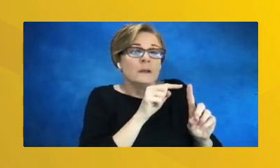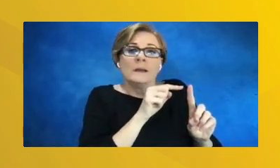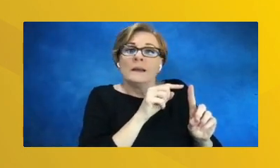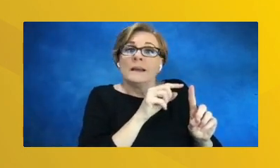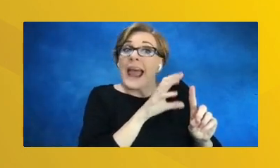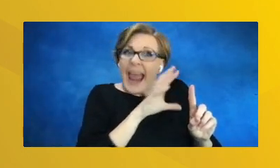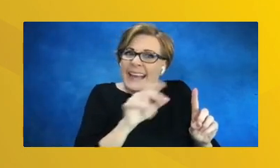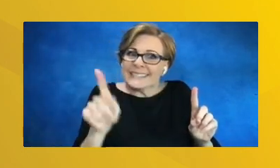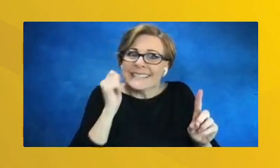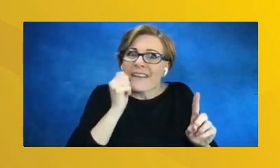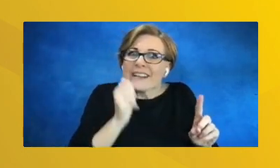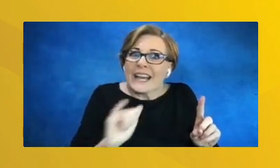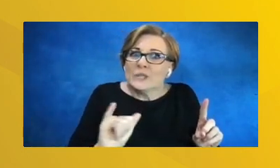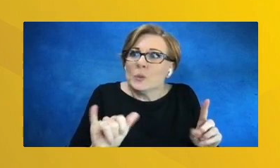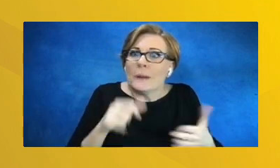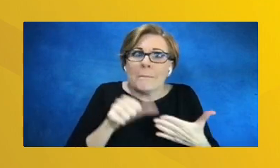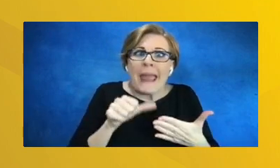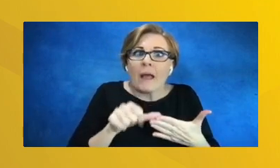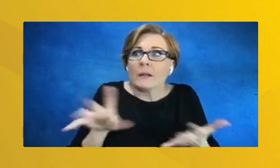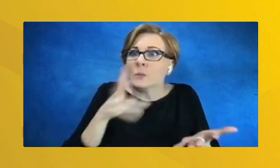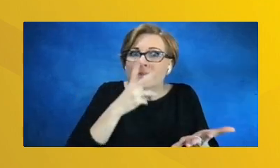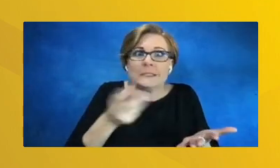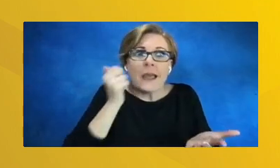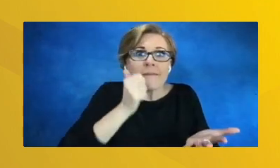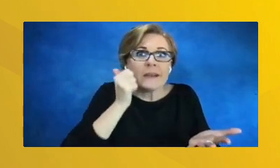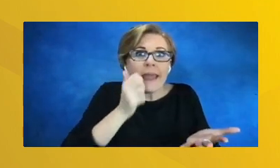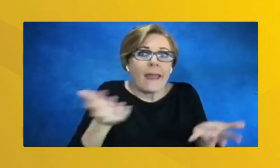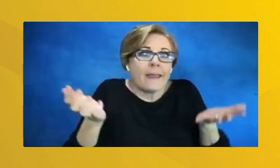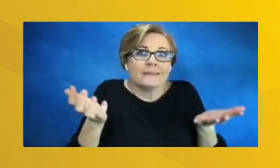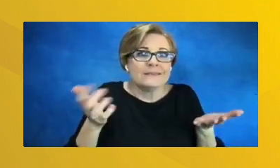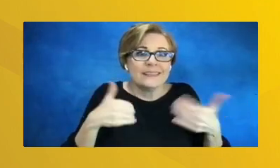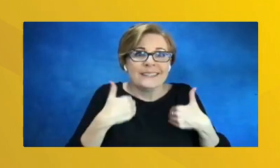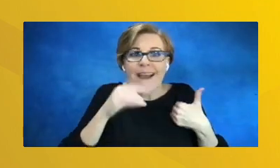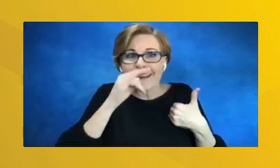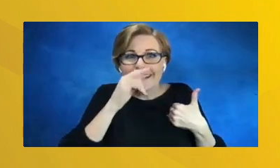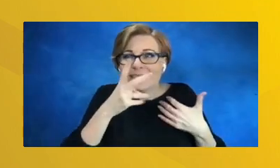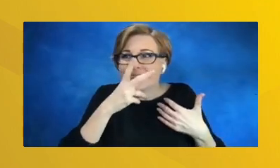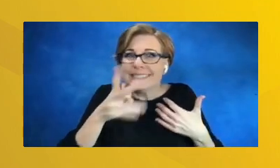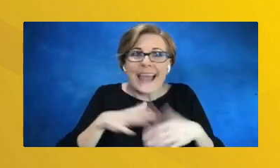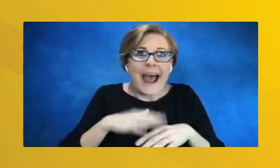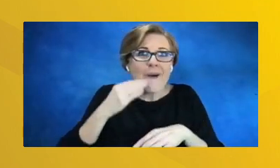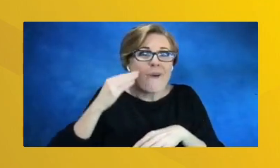A piece of mail is something that young children are probably really familiar with.